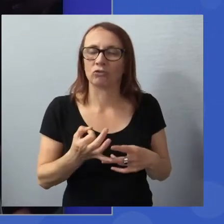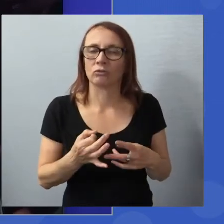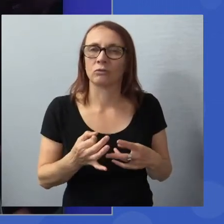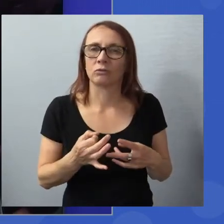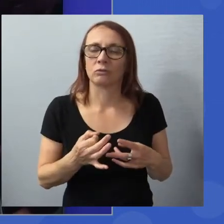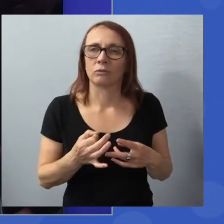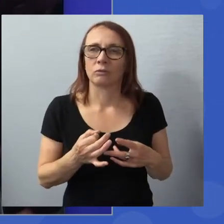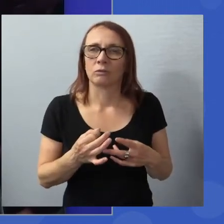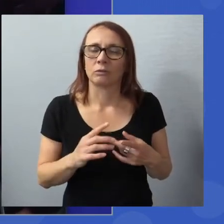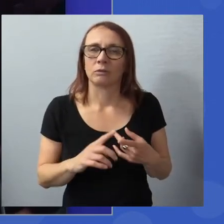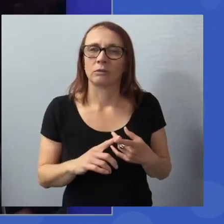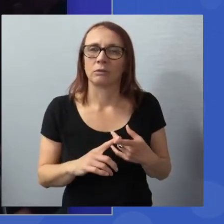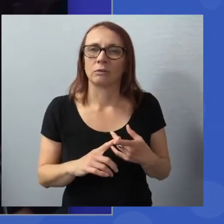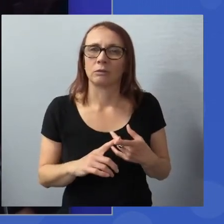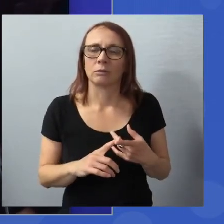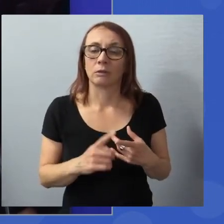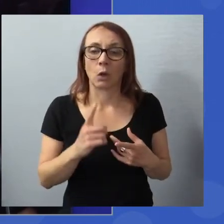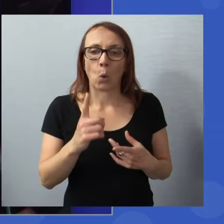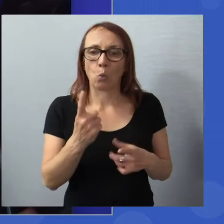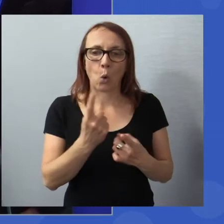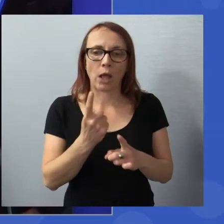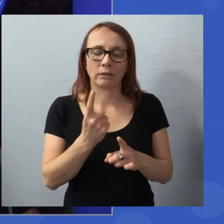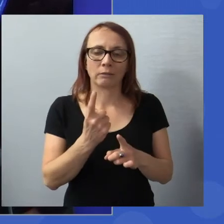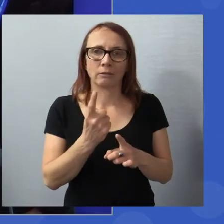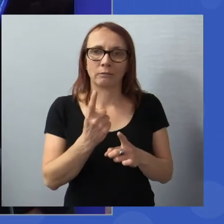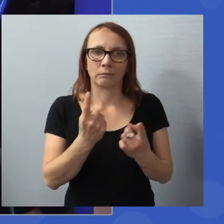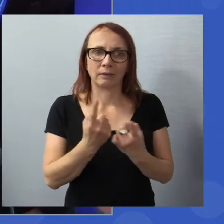the flats one of the unspoken things about the web as you people going the